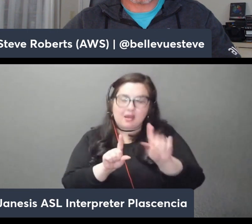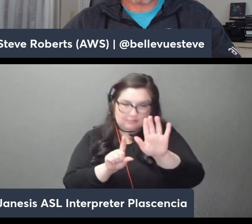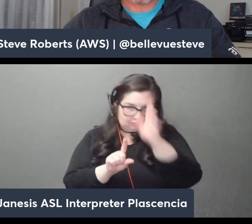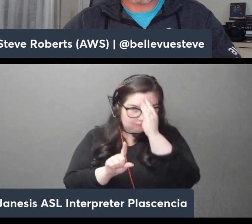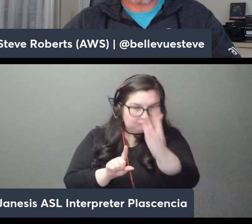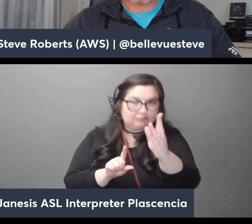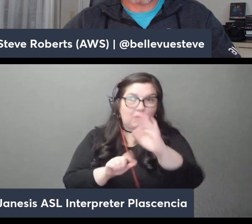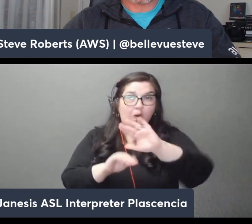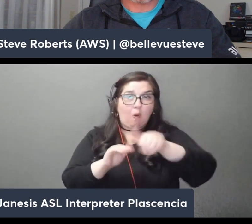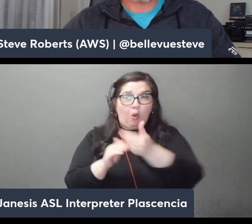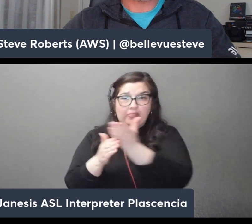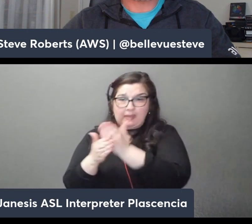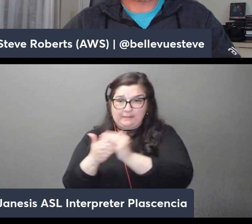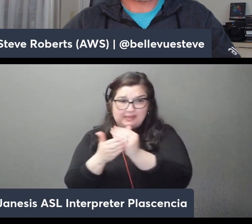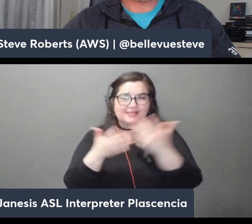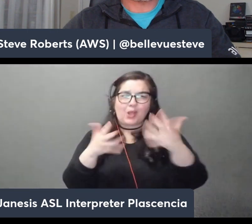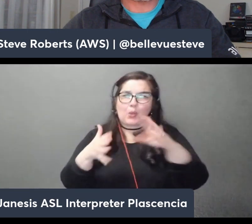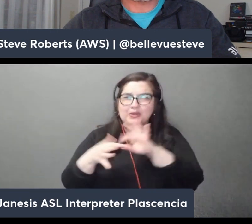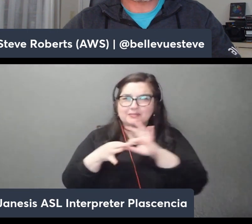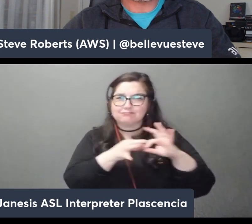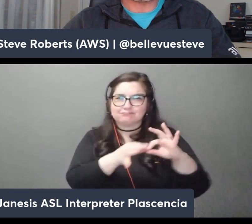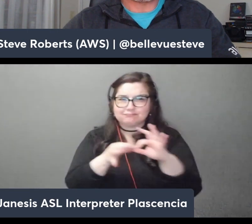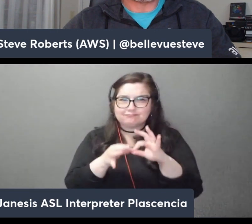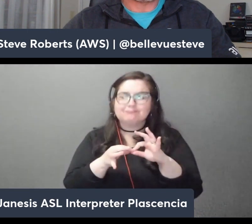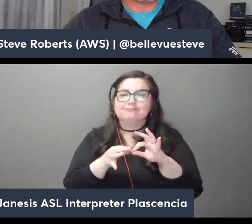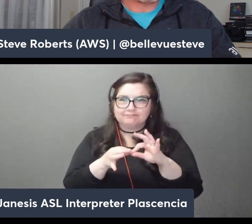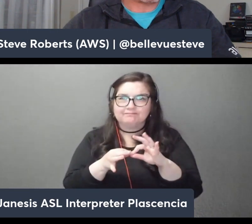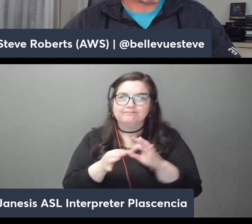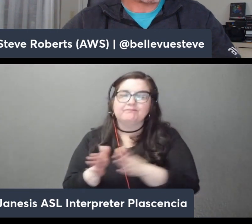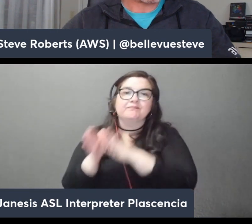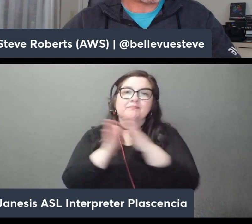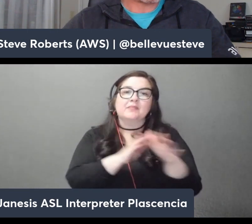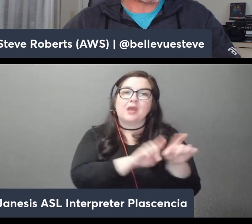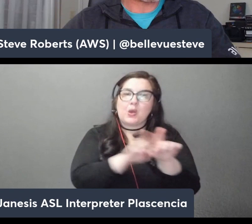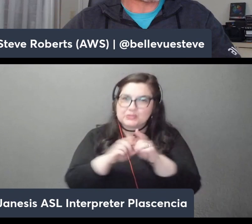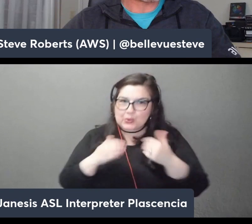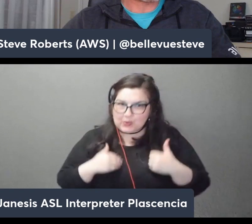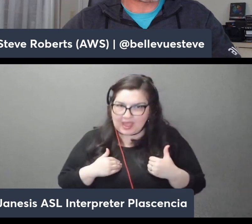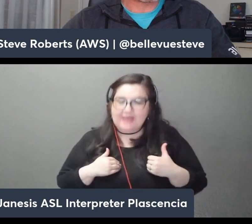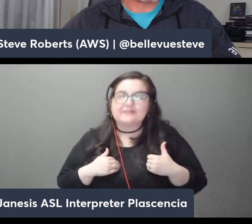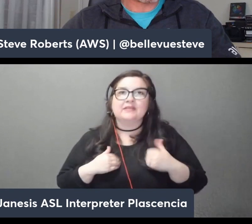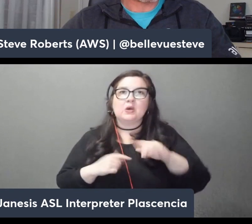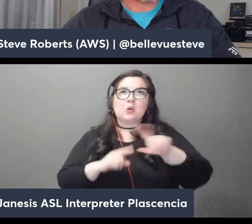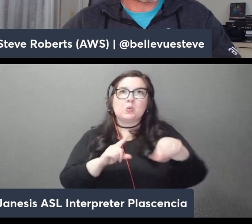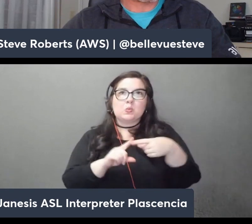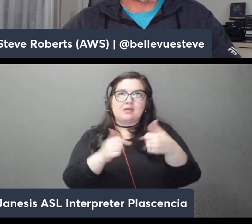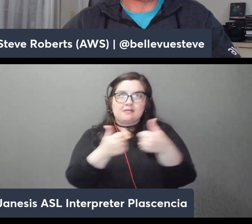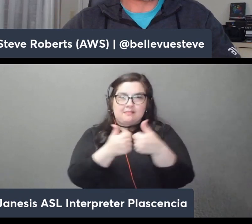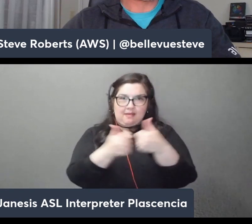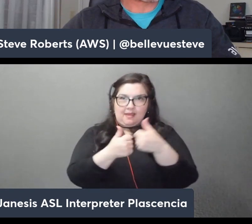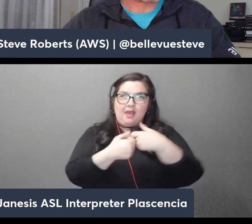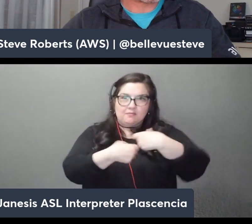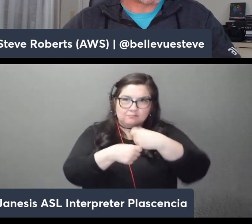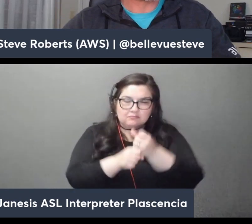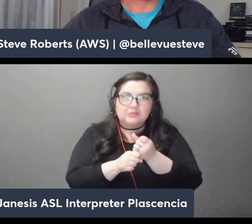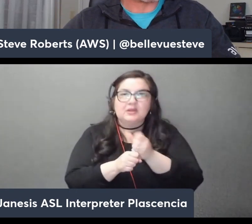and then we also have something where you can define, when you create your game, you can define new types of messages that you wanna send